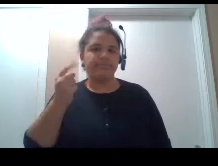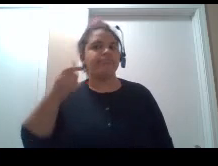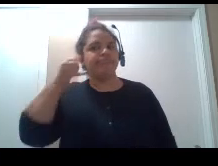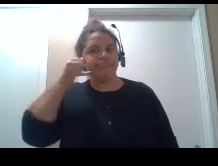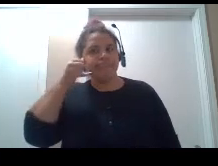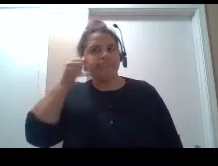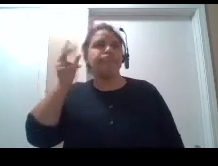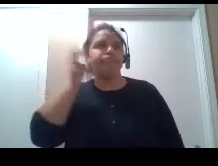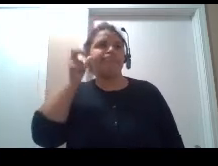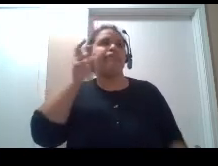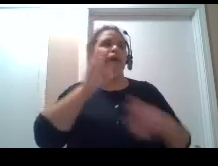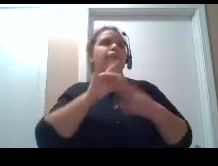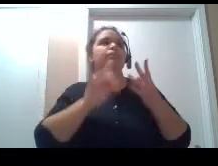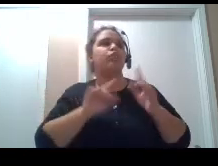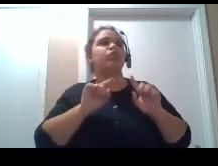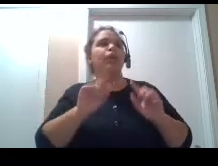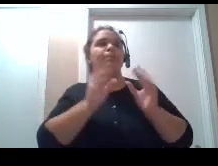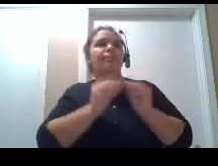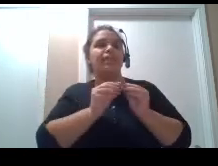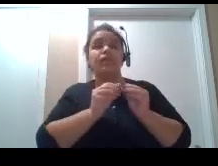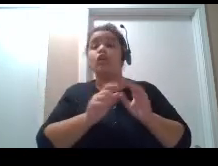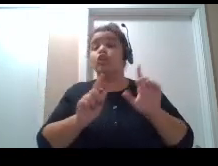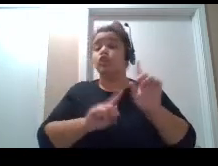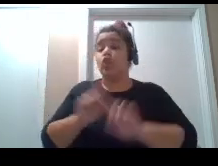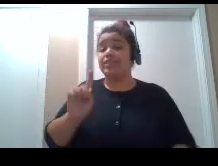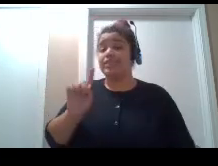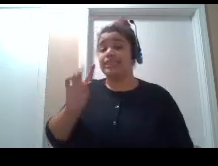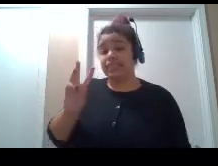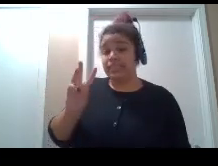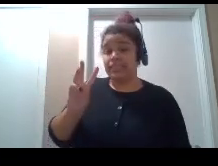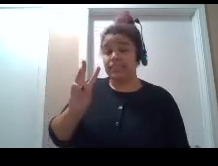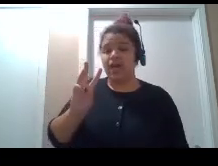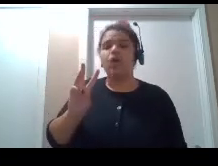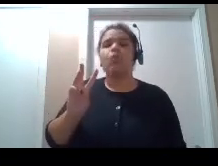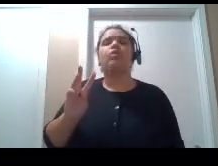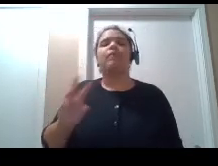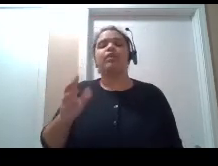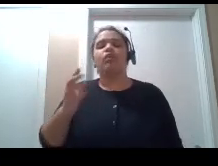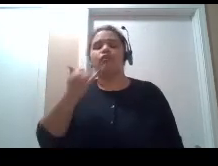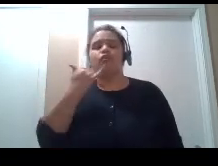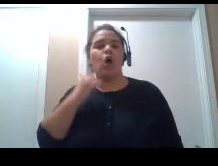available during a meeting, and pressing *6 will mute or unmute your microphone.